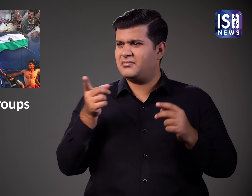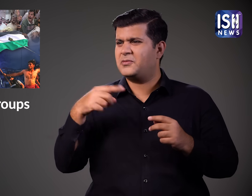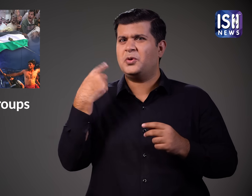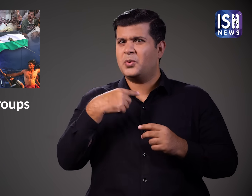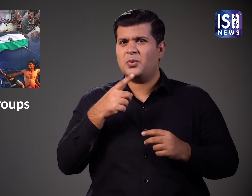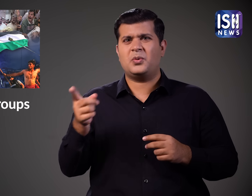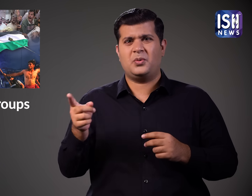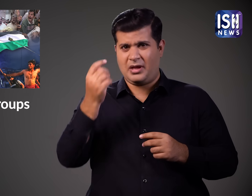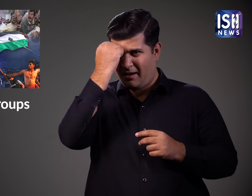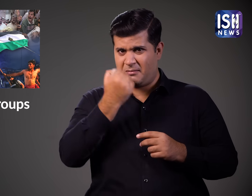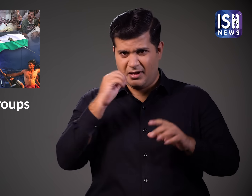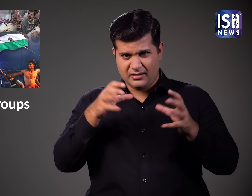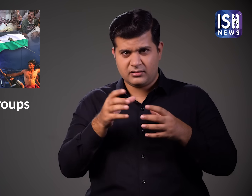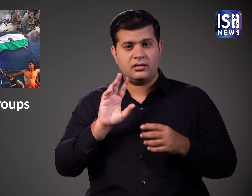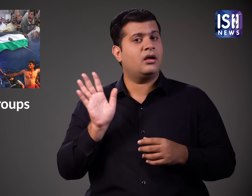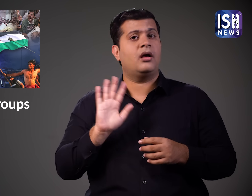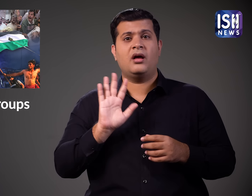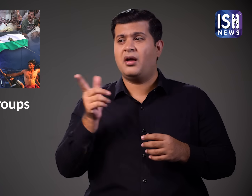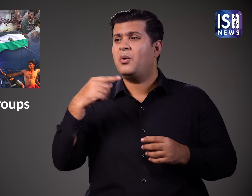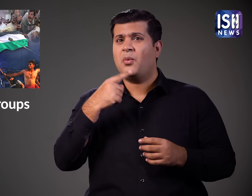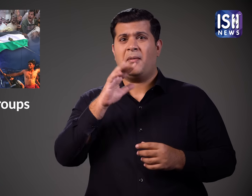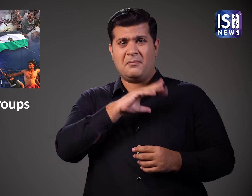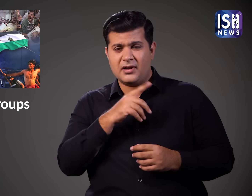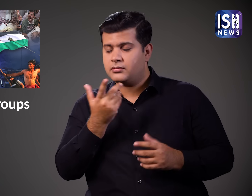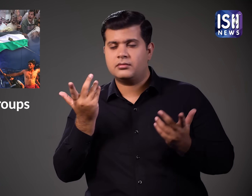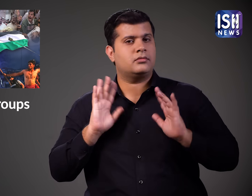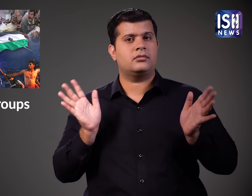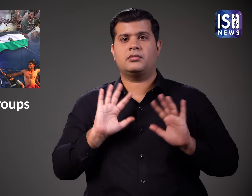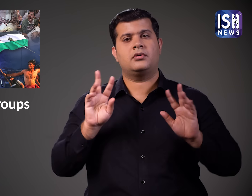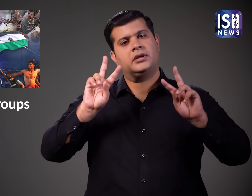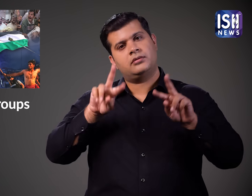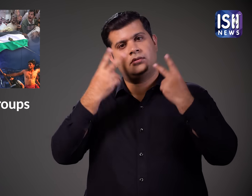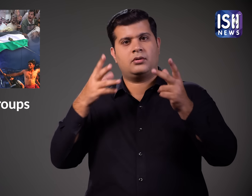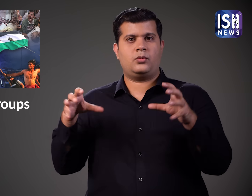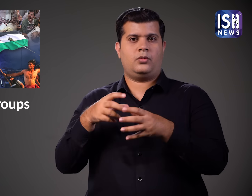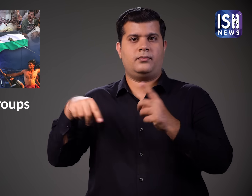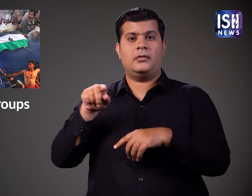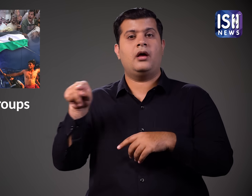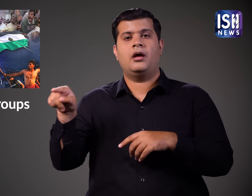These hacktivist are neither from the Hamas or Palestine side.